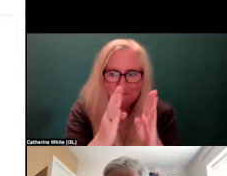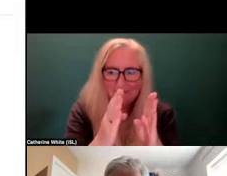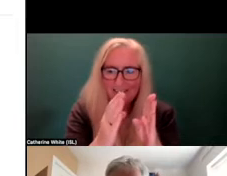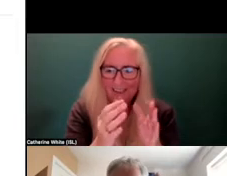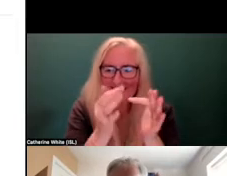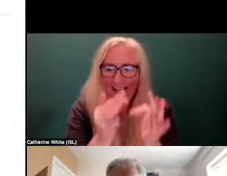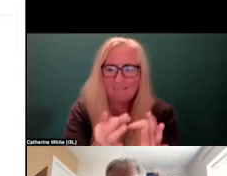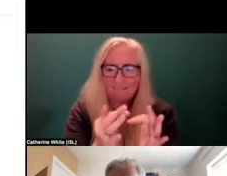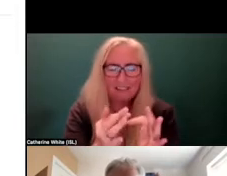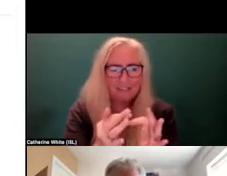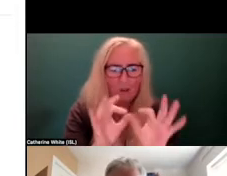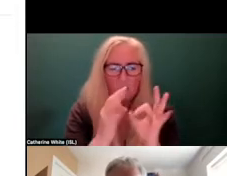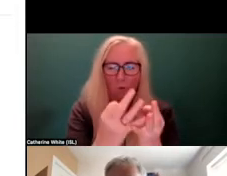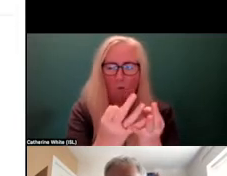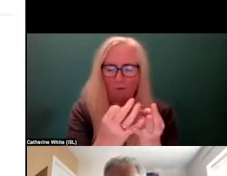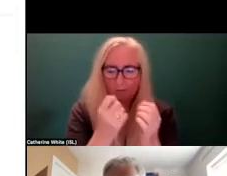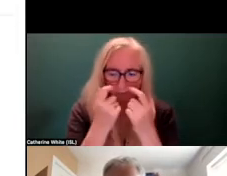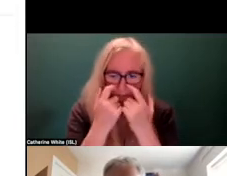to very definite use.